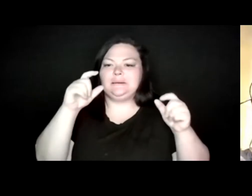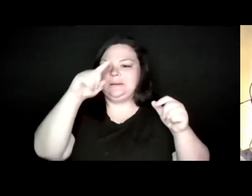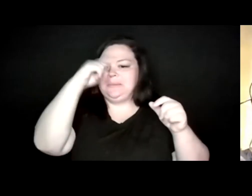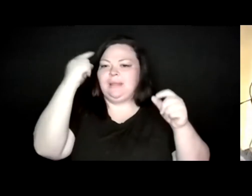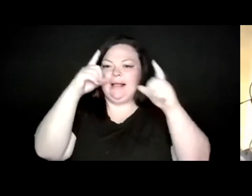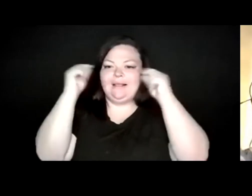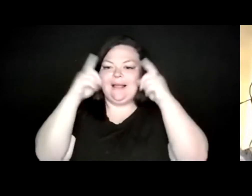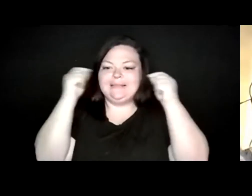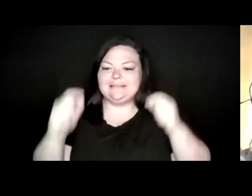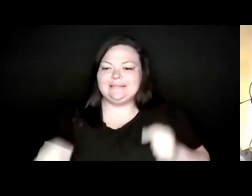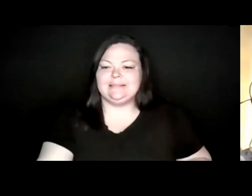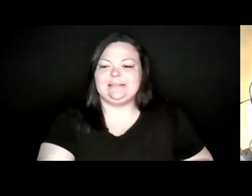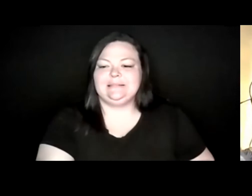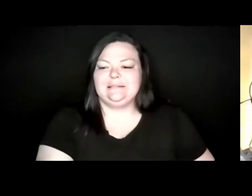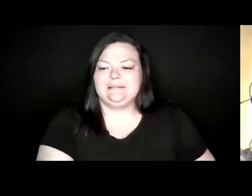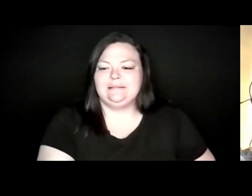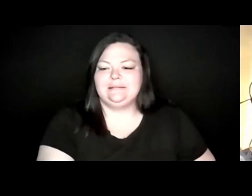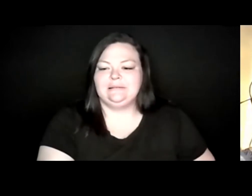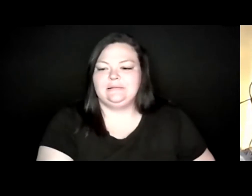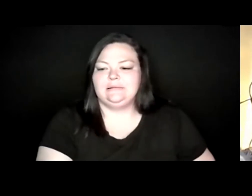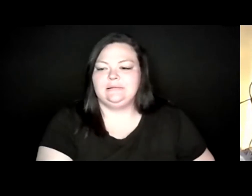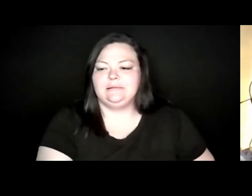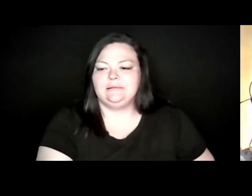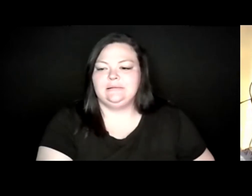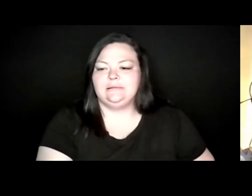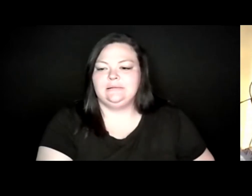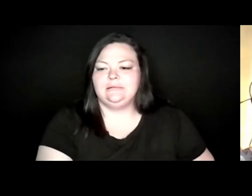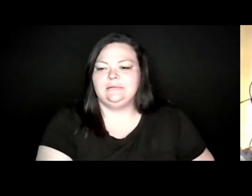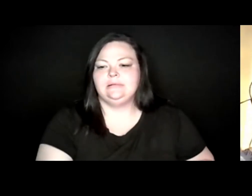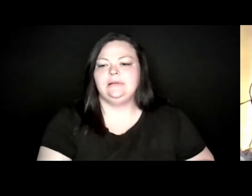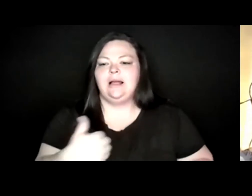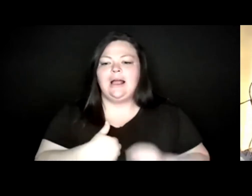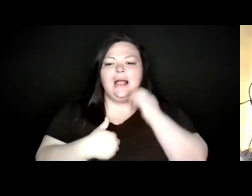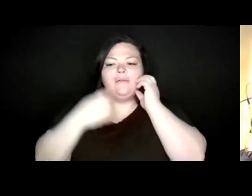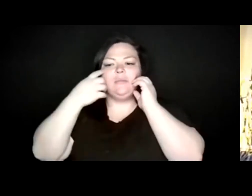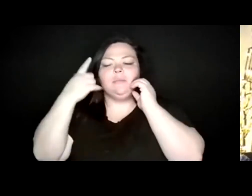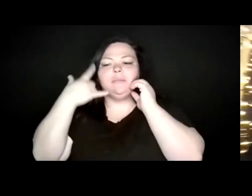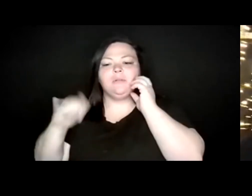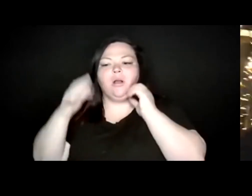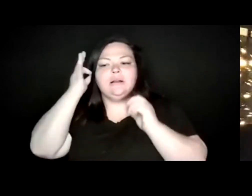and I have blonde curly hair and I'm with my girlfriend here who is a Black woman and